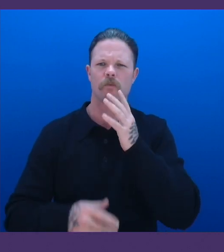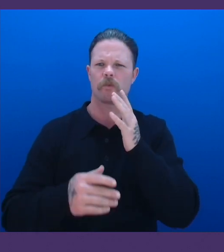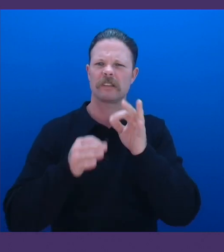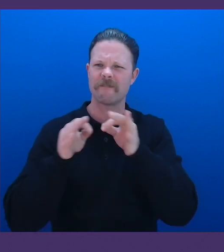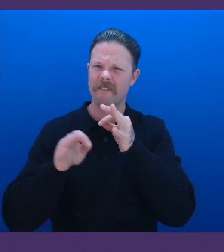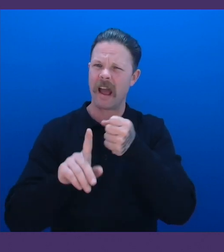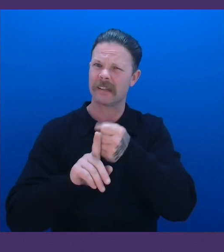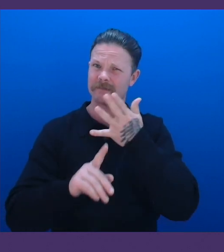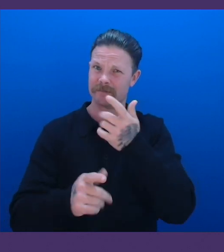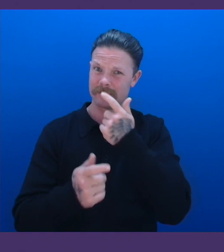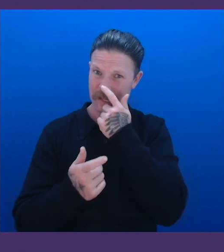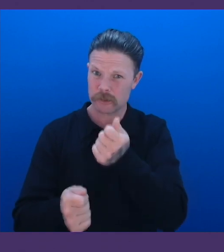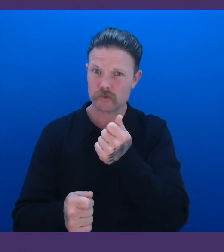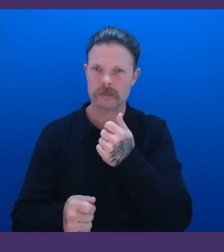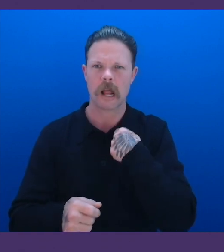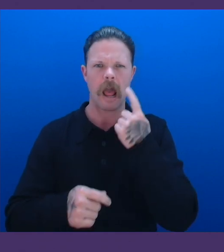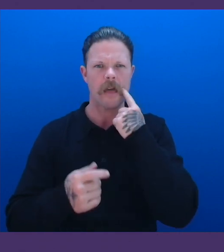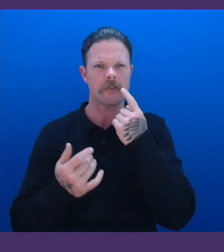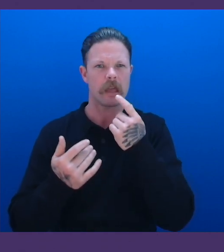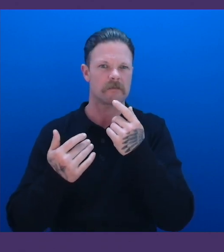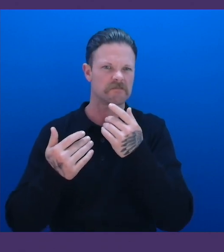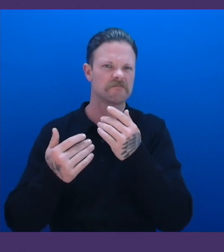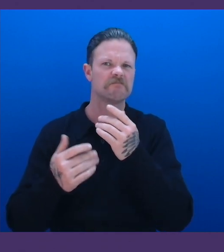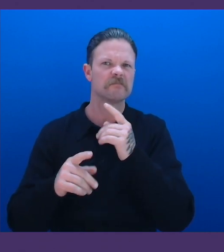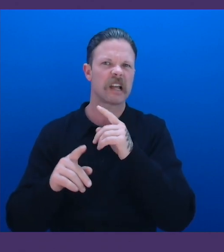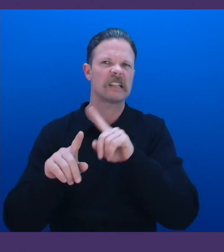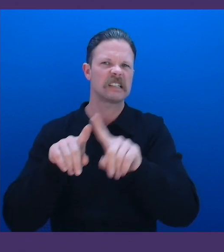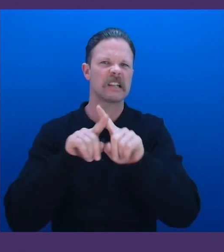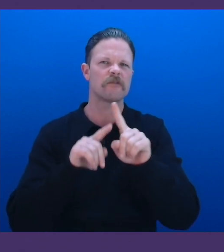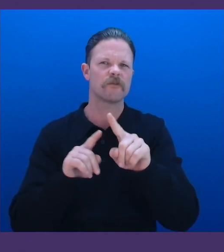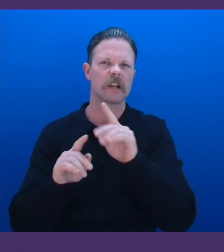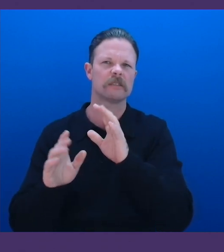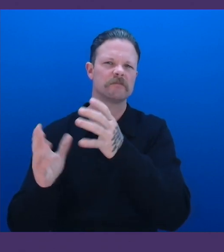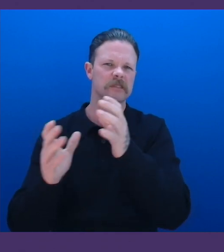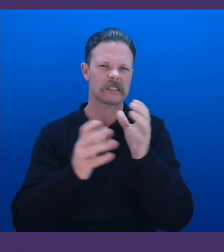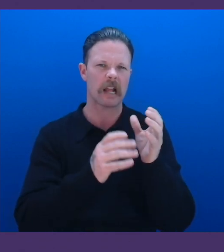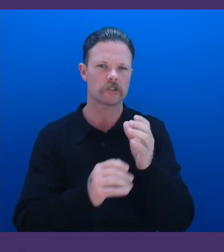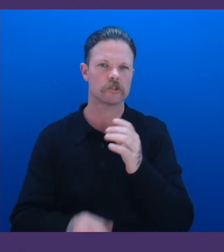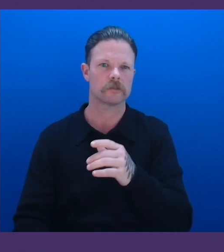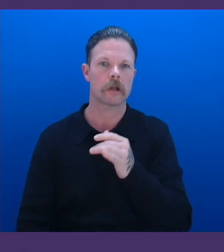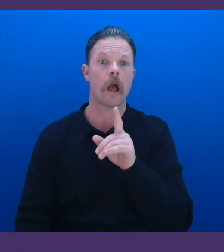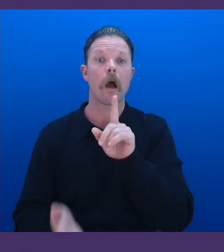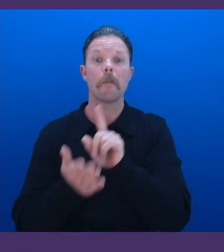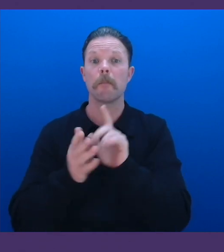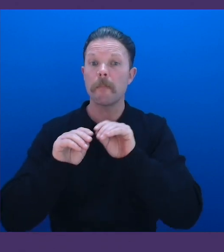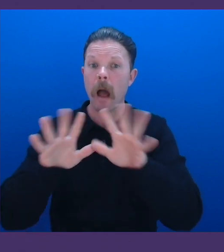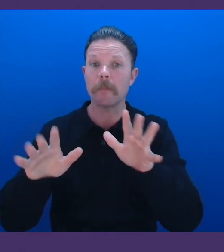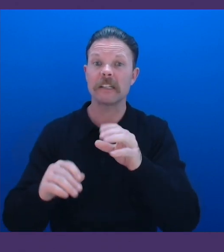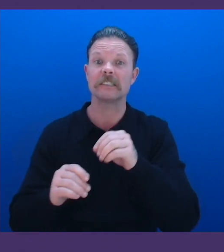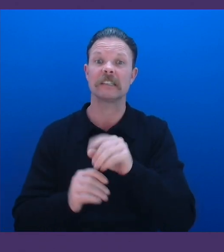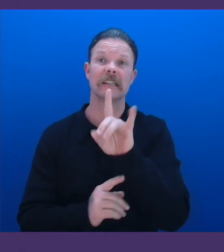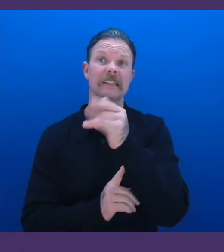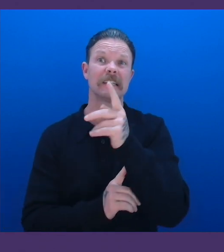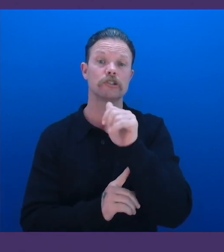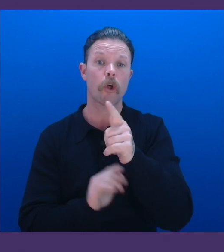Publishing --people in the digital book reader, e-reader, we're certainly hearing a lot of interest from there.